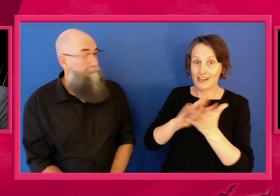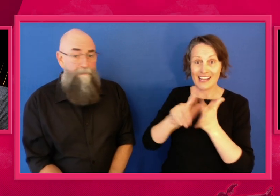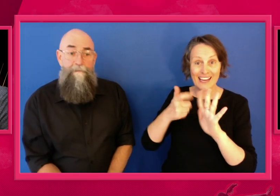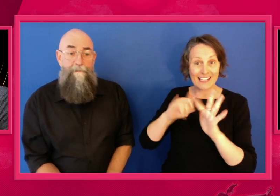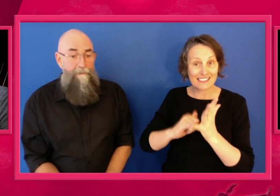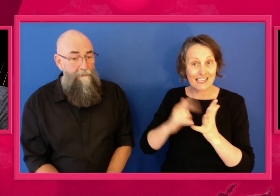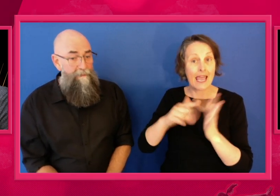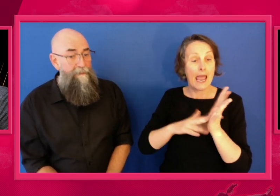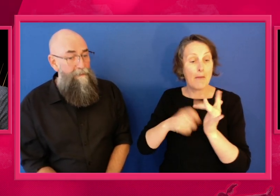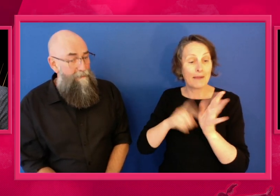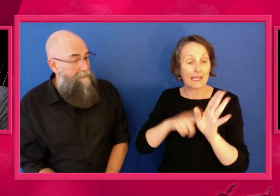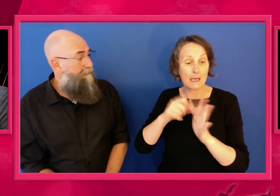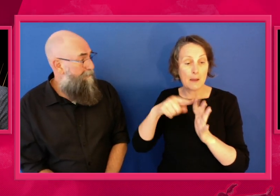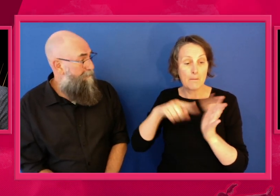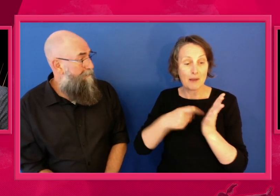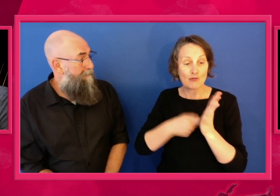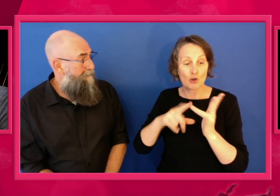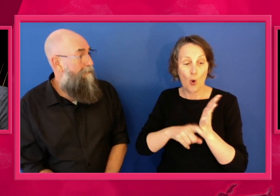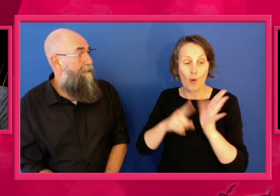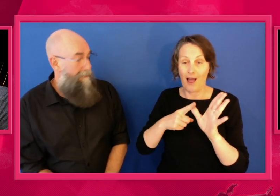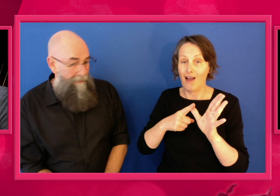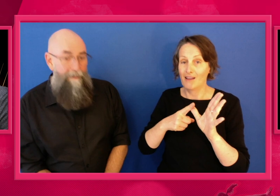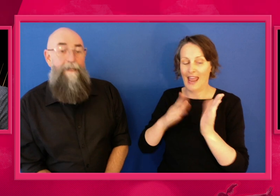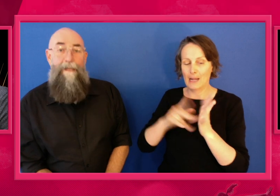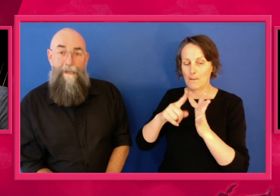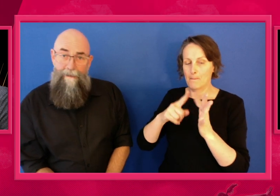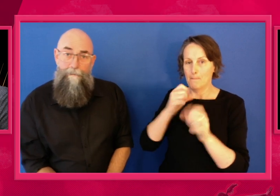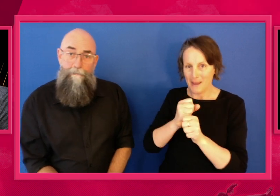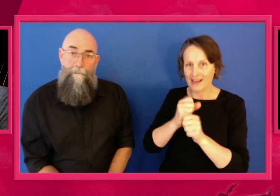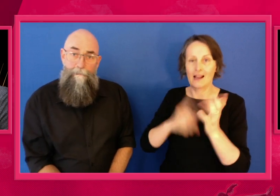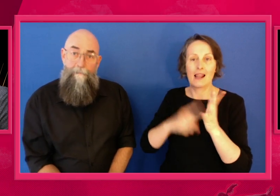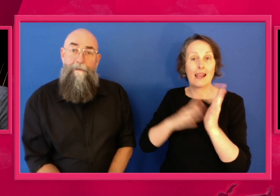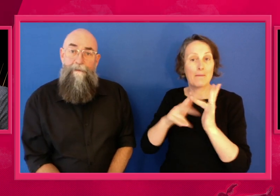Kurt Fearnley: That was such, it's, it's the perfect way to start the road cycling. We